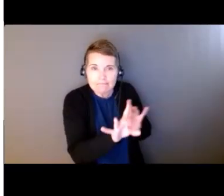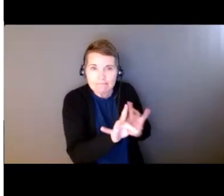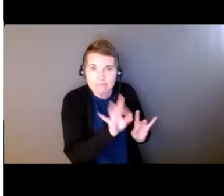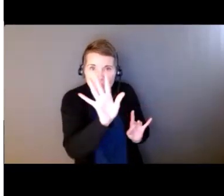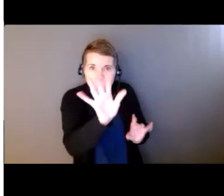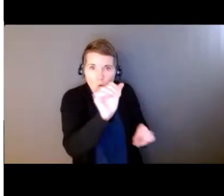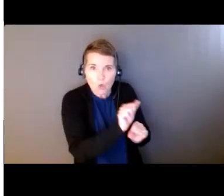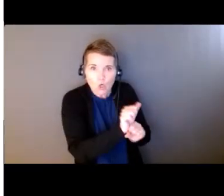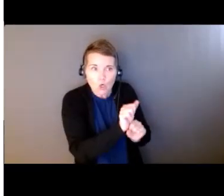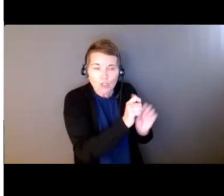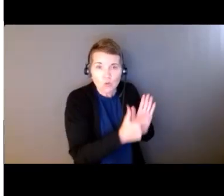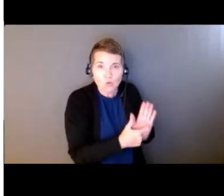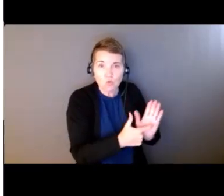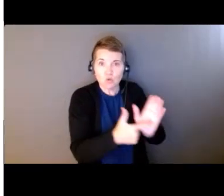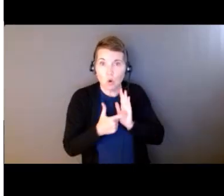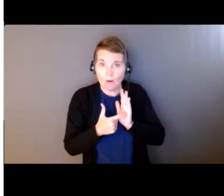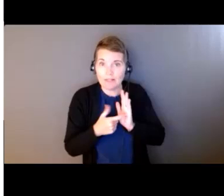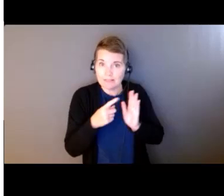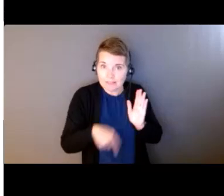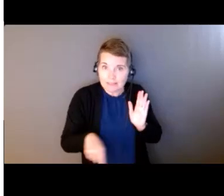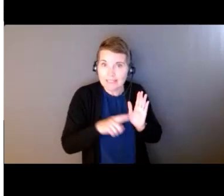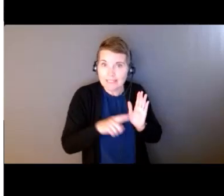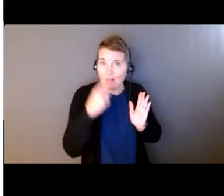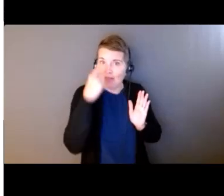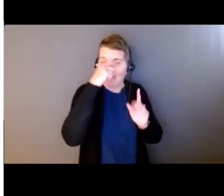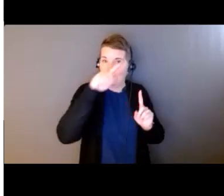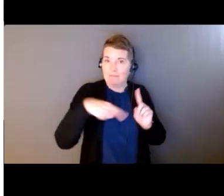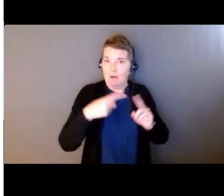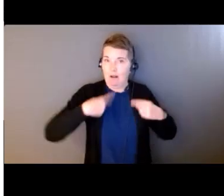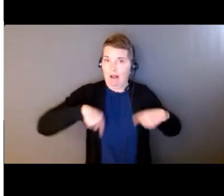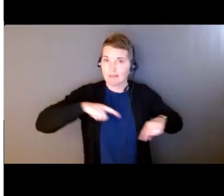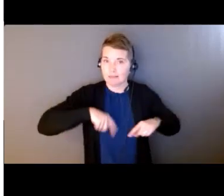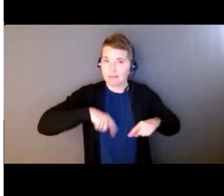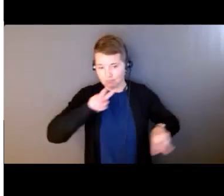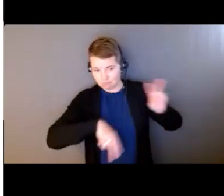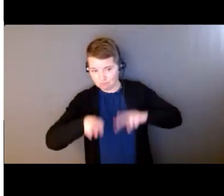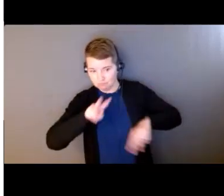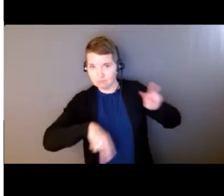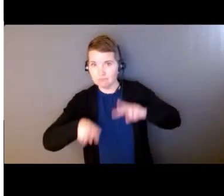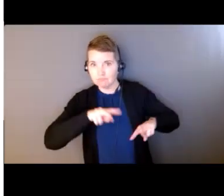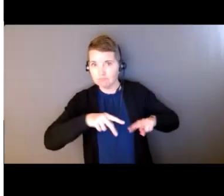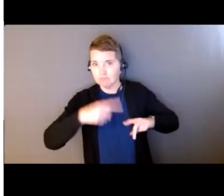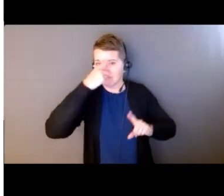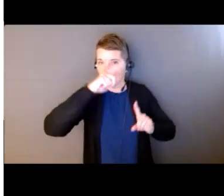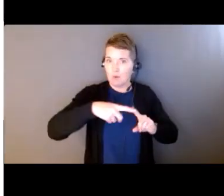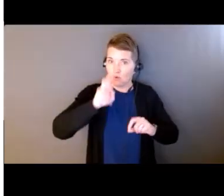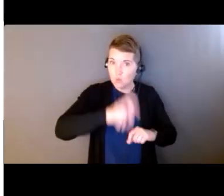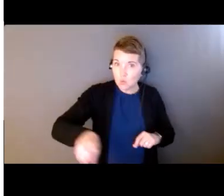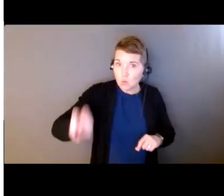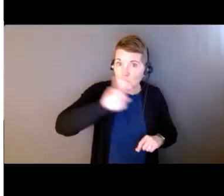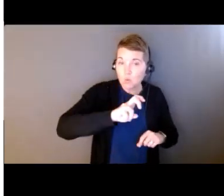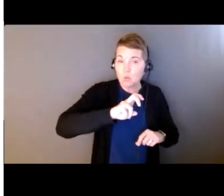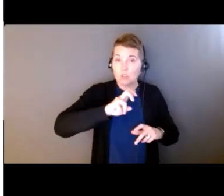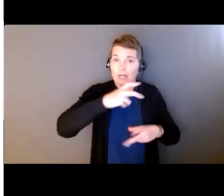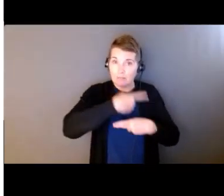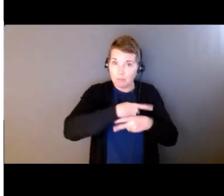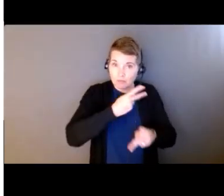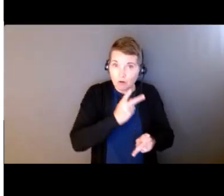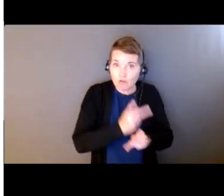with a bit of care and consideration for the tour and the production that might be touring more specifically.